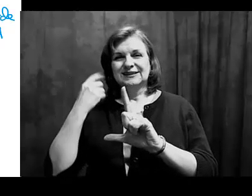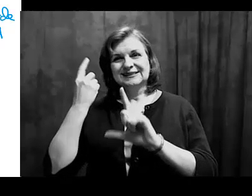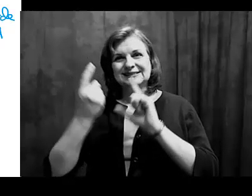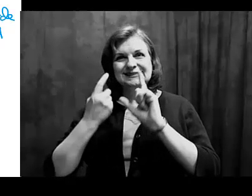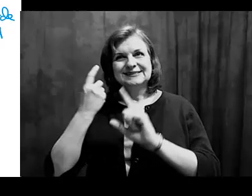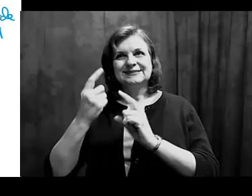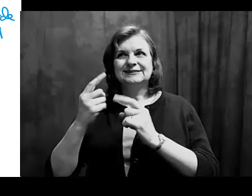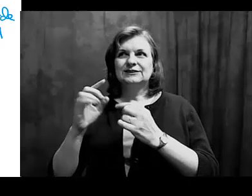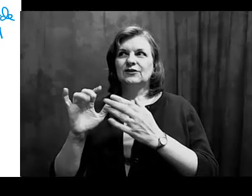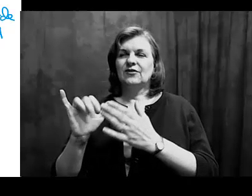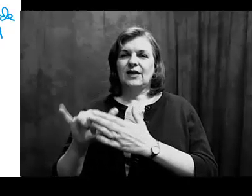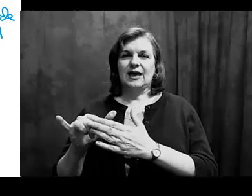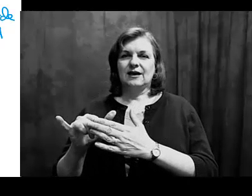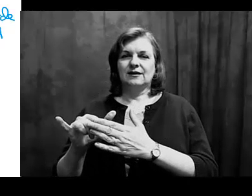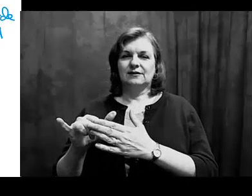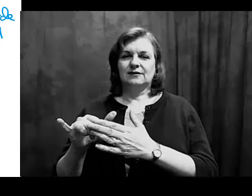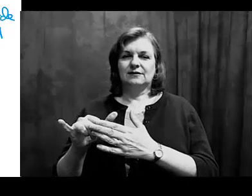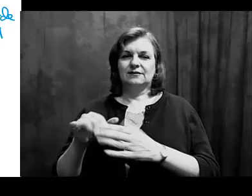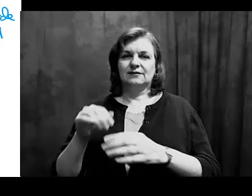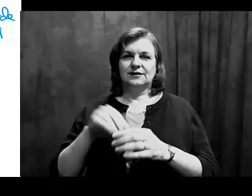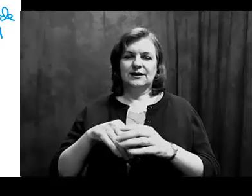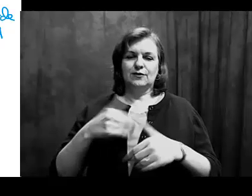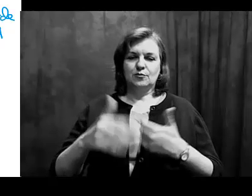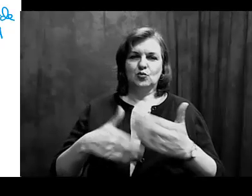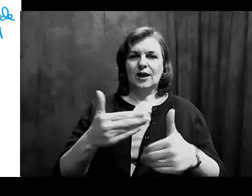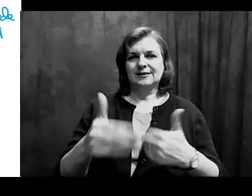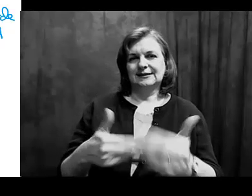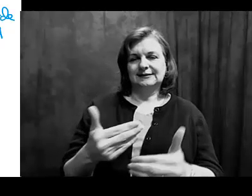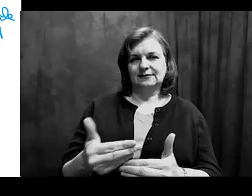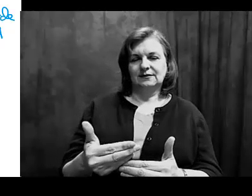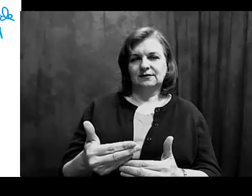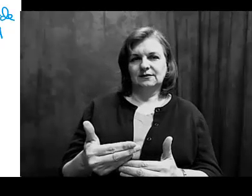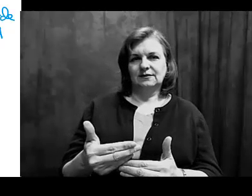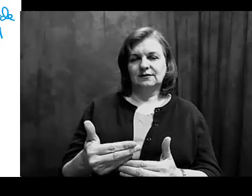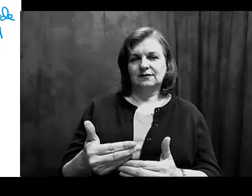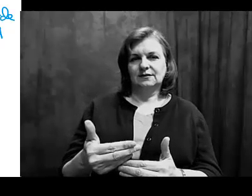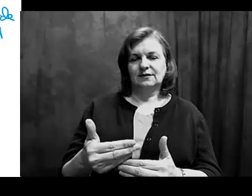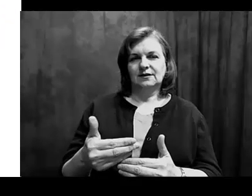it shrinks